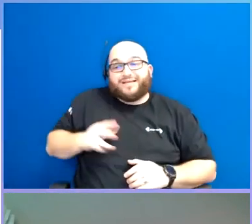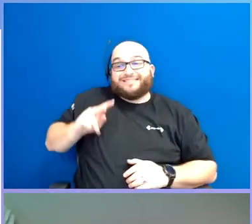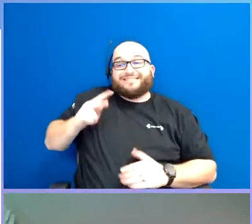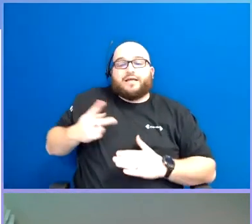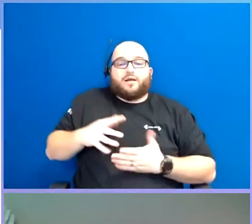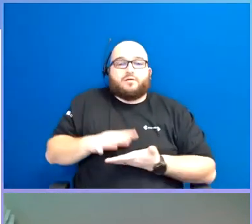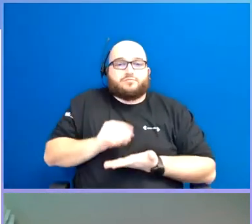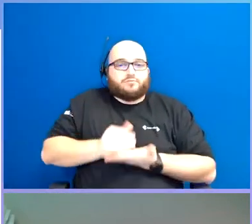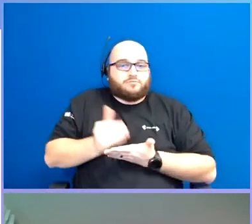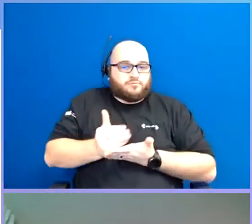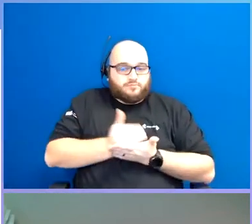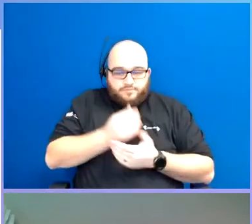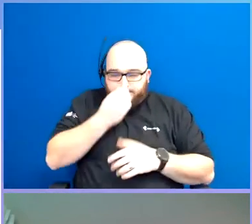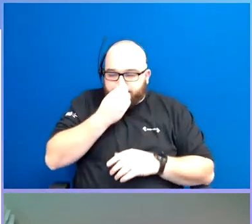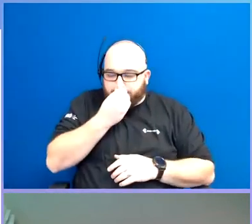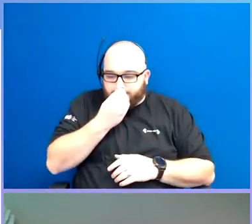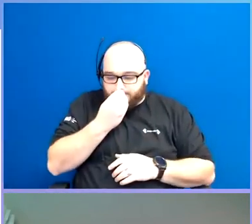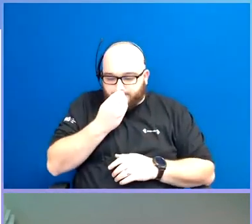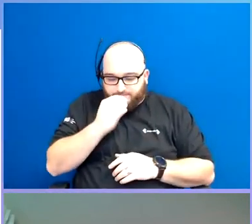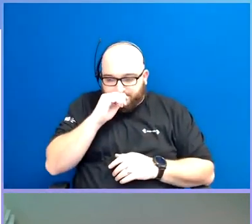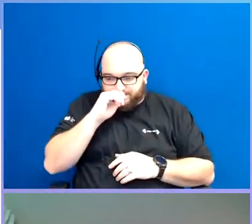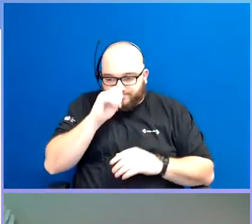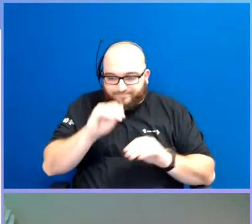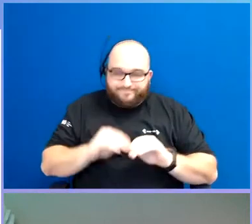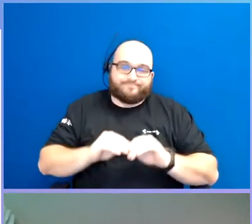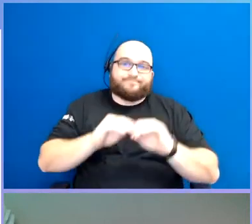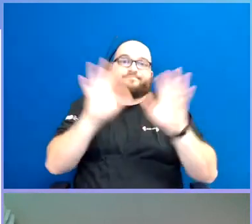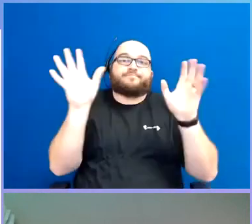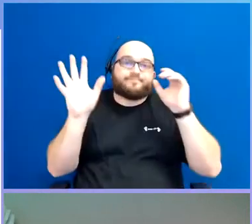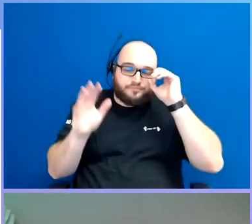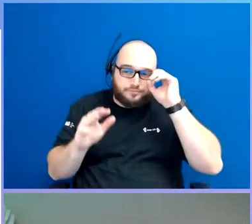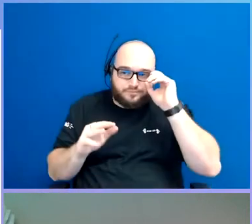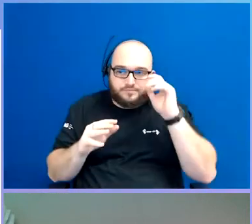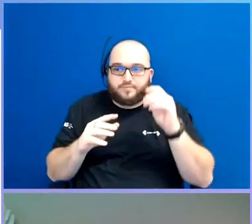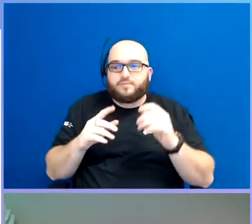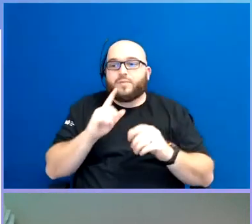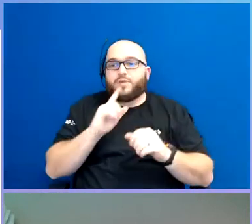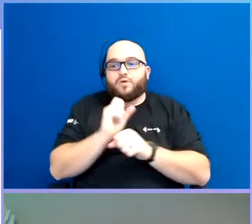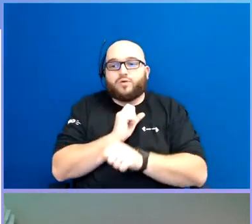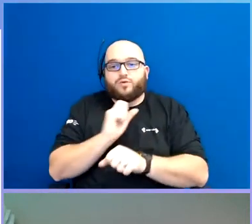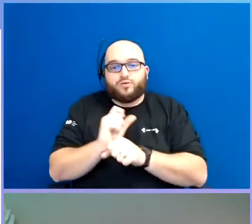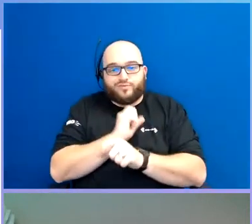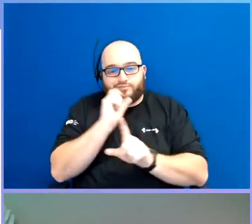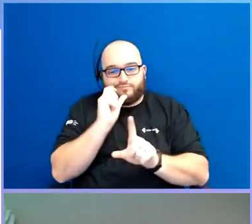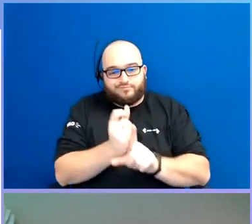learning. Uh, then obviously we, um, in order to, uh, build out